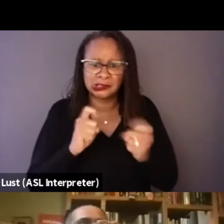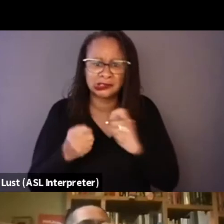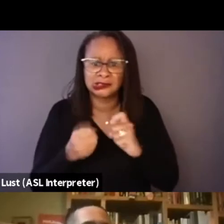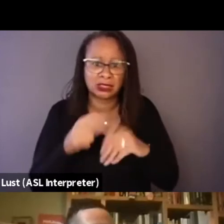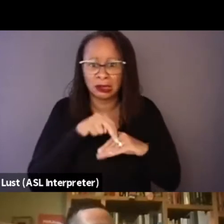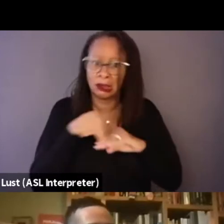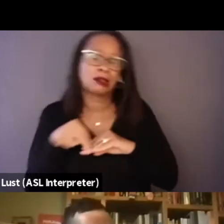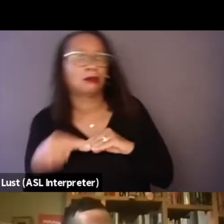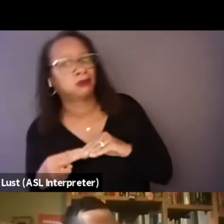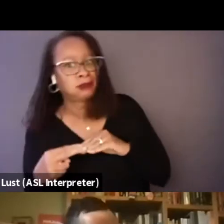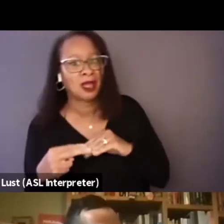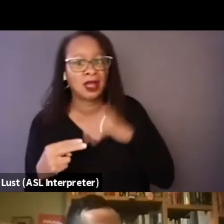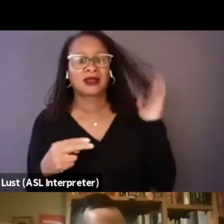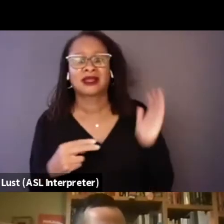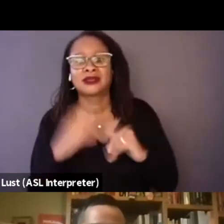and I thought that was just amazing.